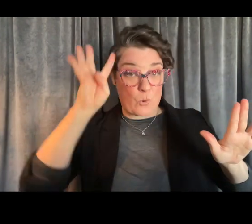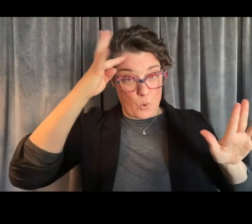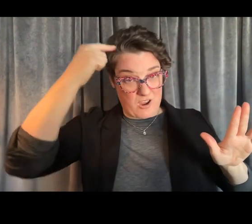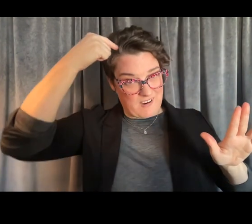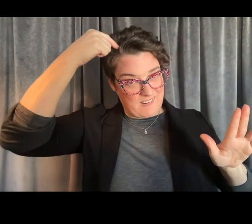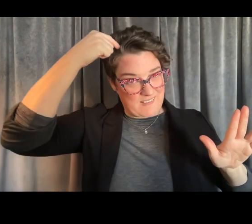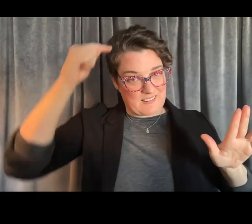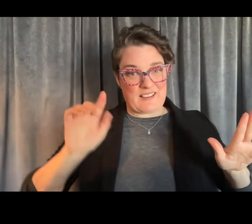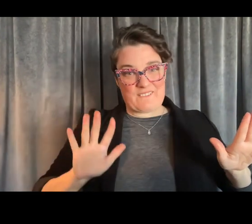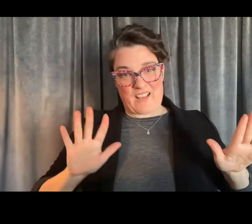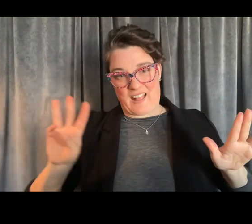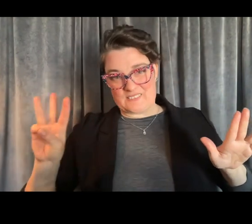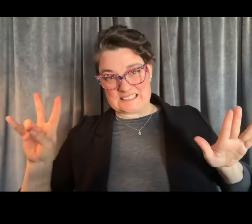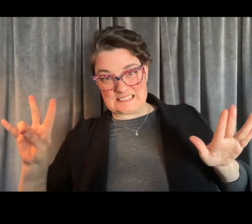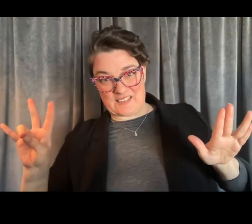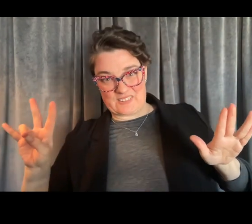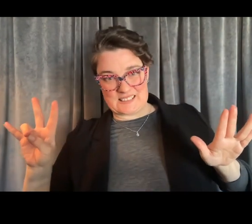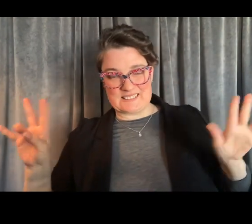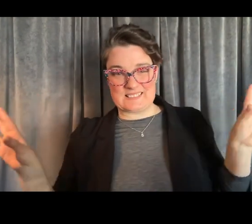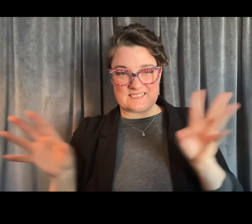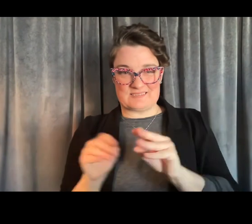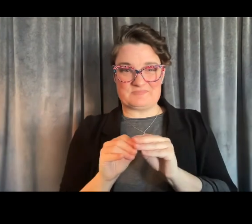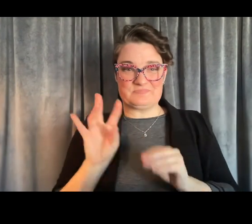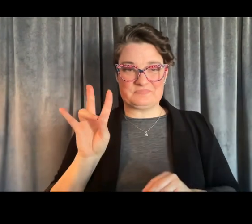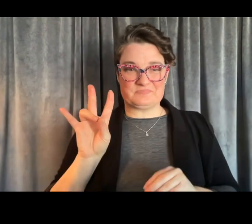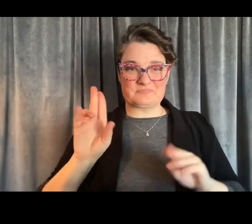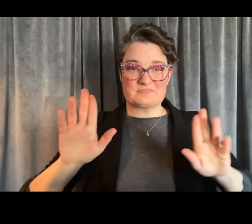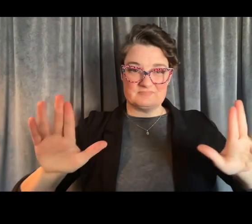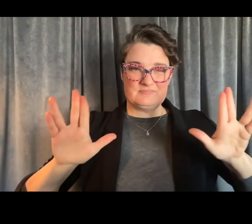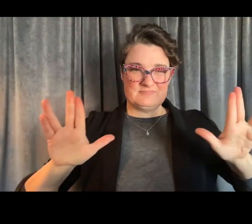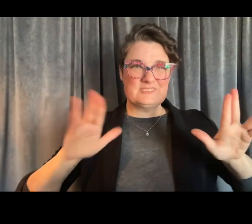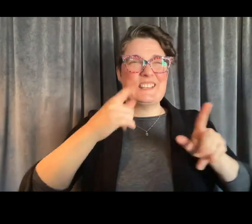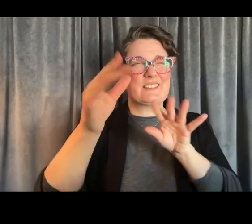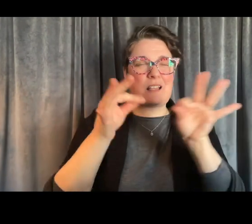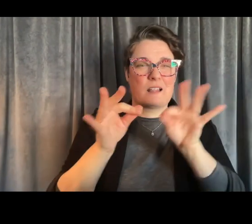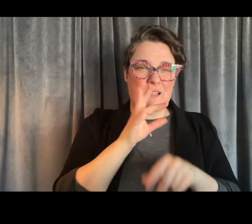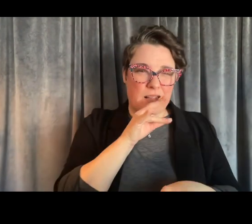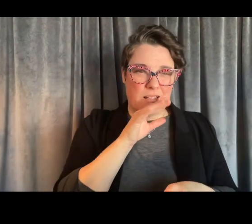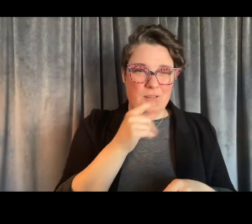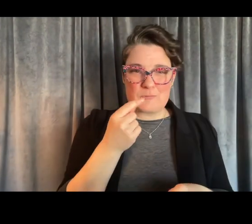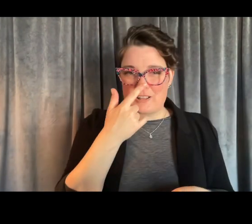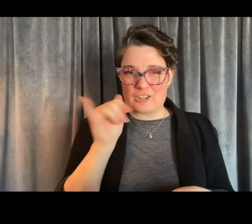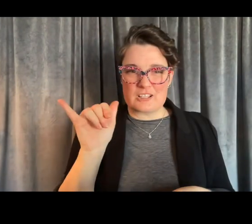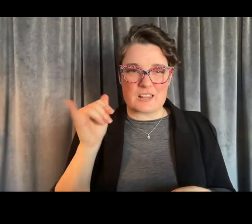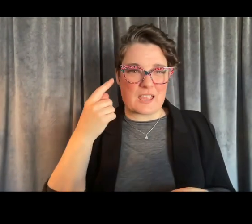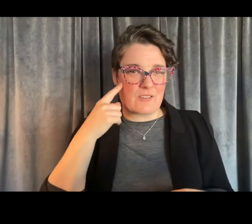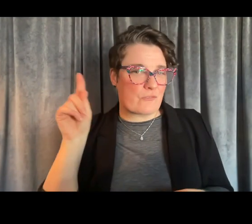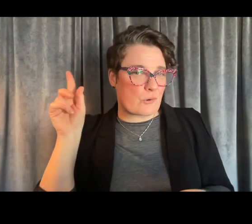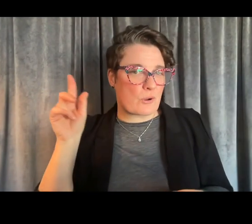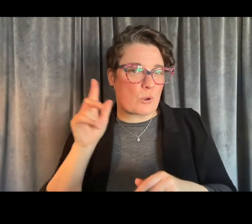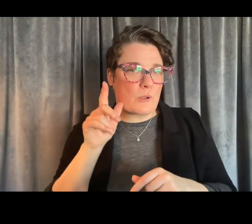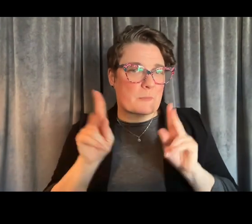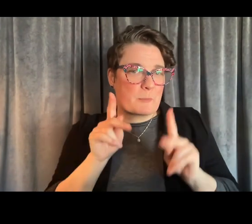but it's like if you put your two hands up with the priestess hands, Rebekah: which is the Spock symbol. Nomy: Mm-hmm.